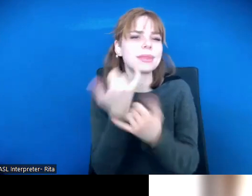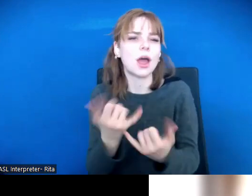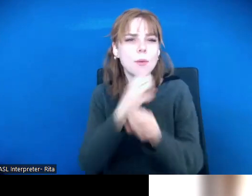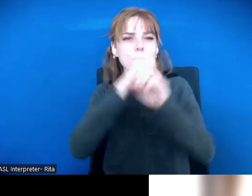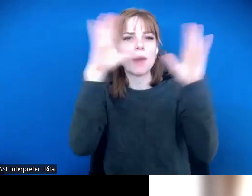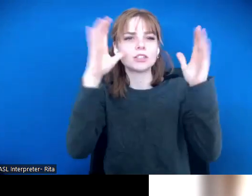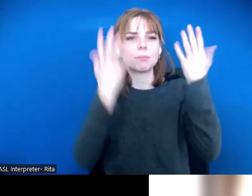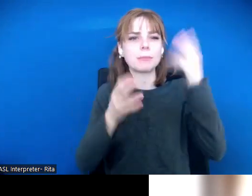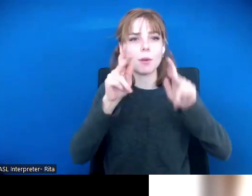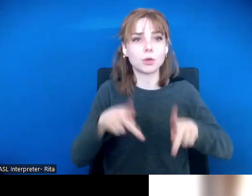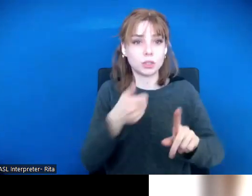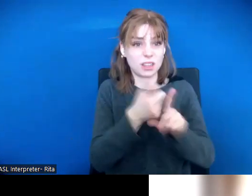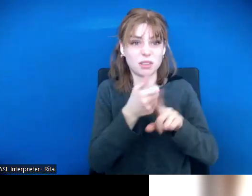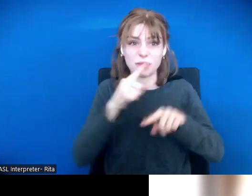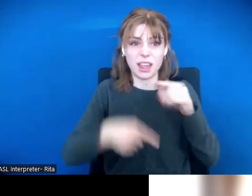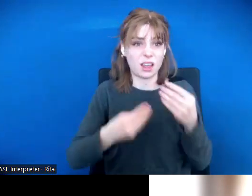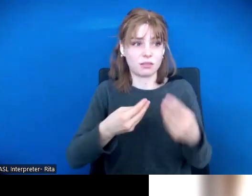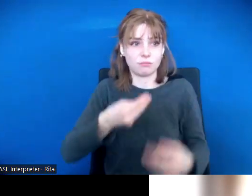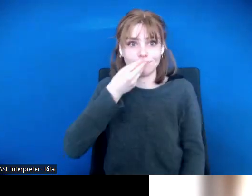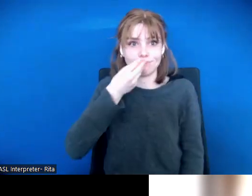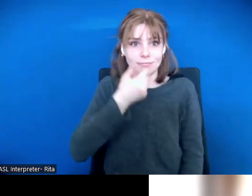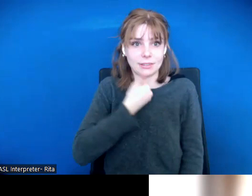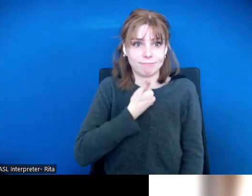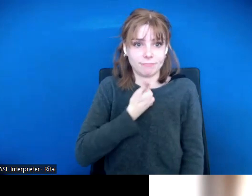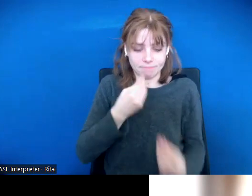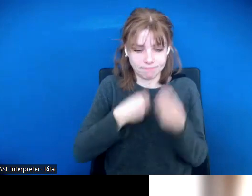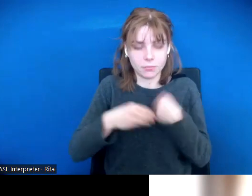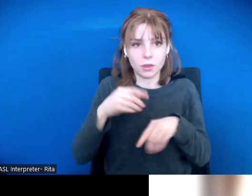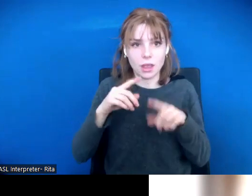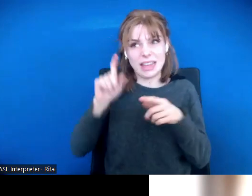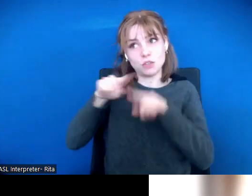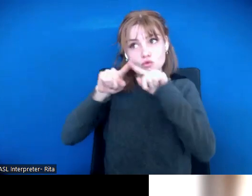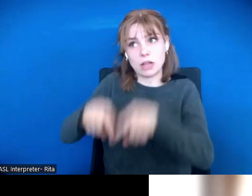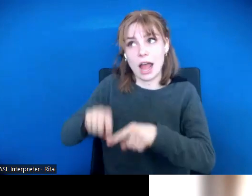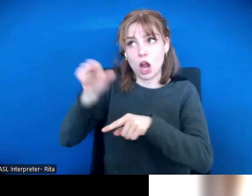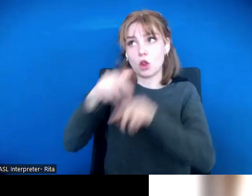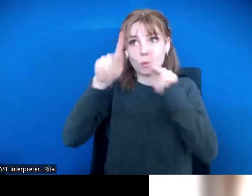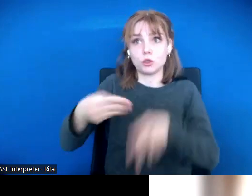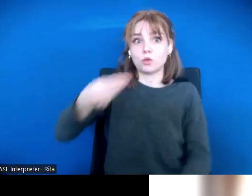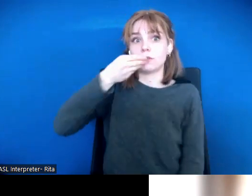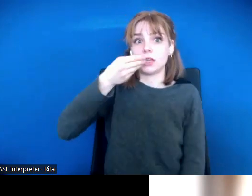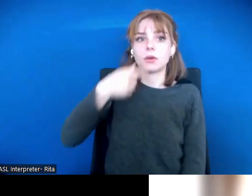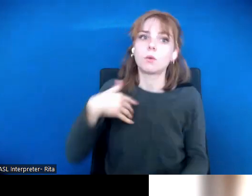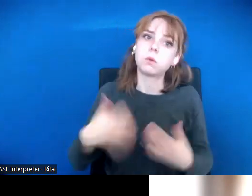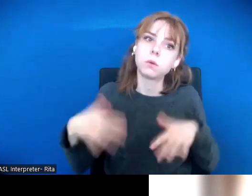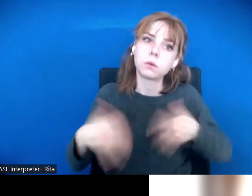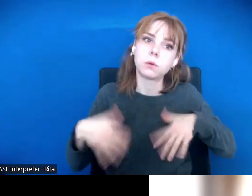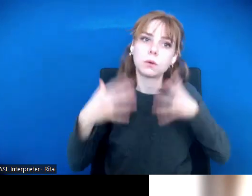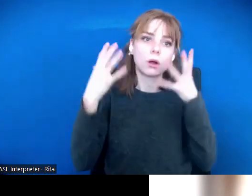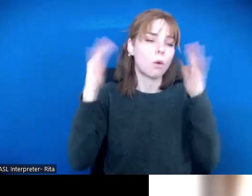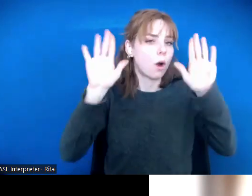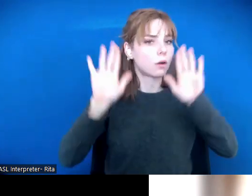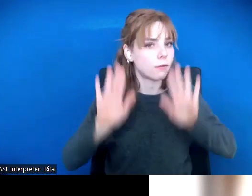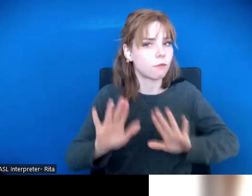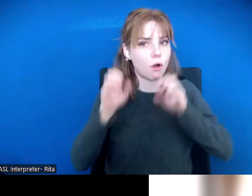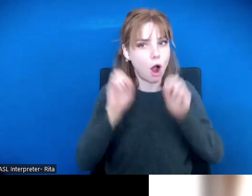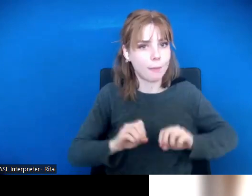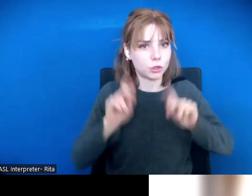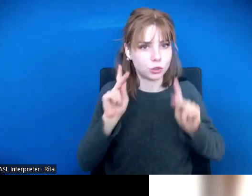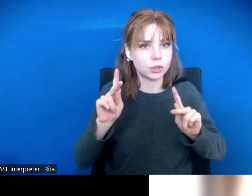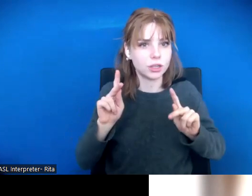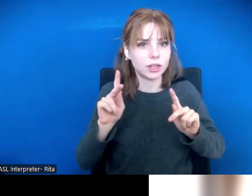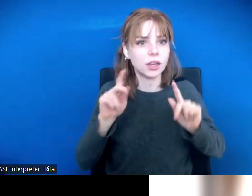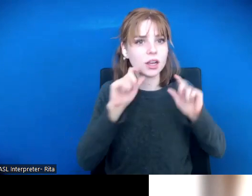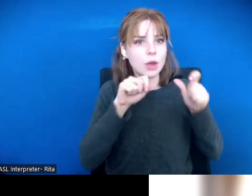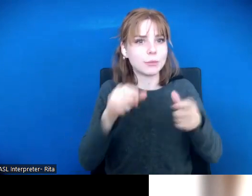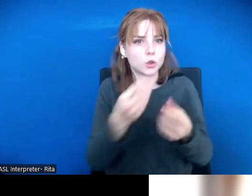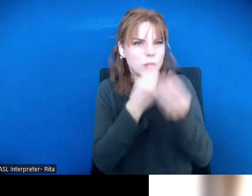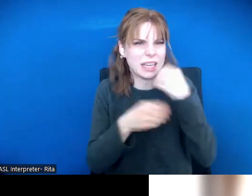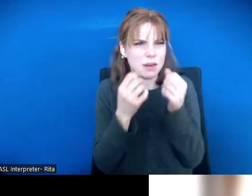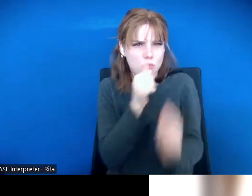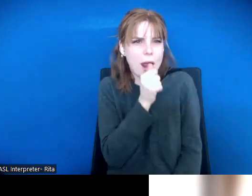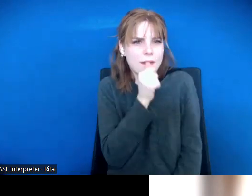And Bing it to my mouth. So, what I am able to do is I am able to train the device so, it matches up exactly with where my mouth is.